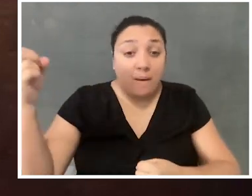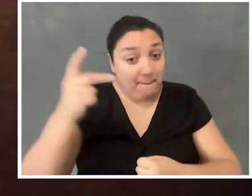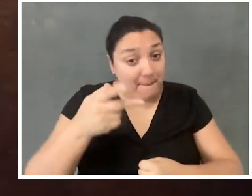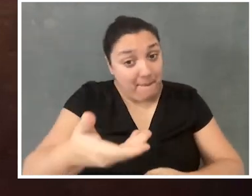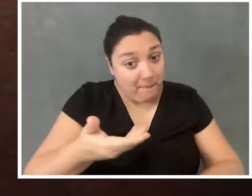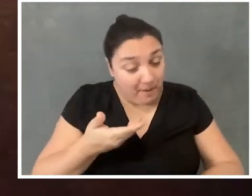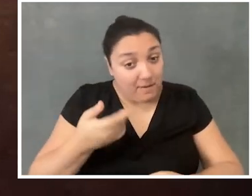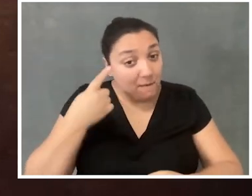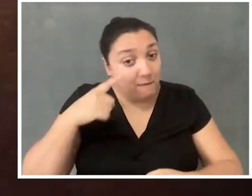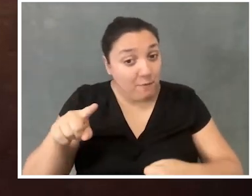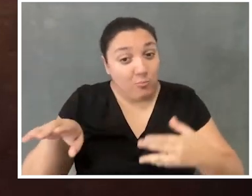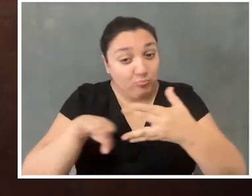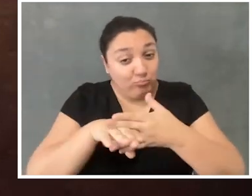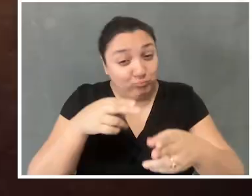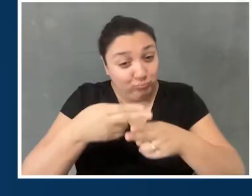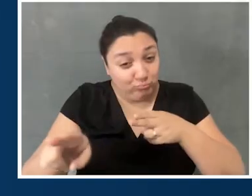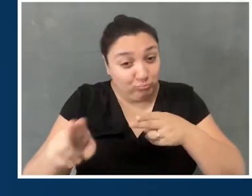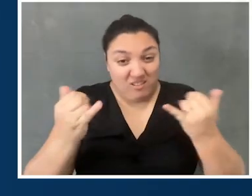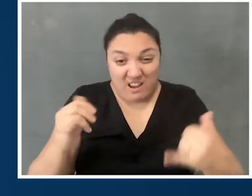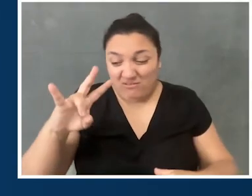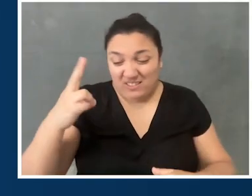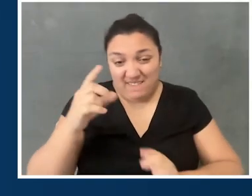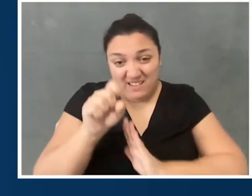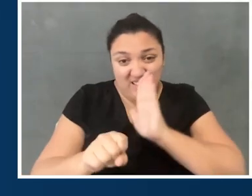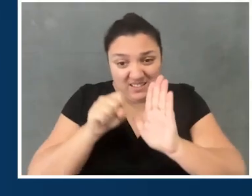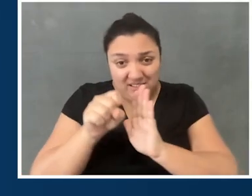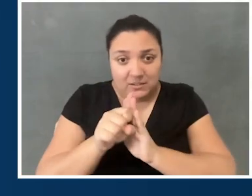as we start our seventh season. Today, we welcome DRNY's,